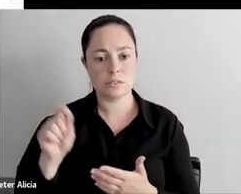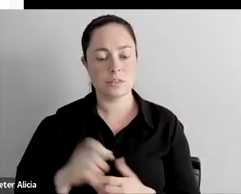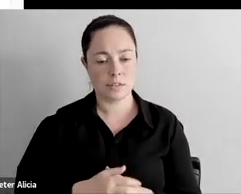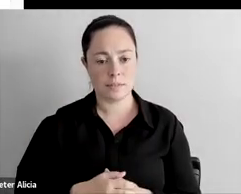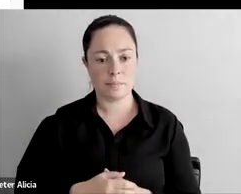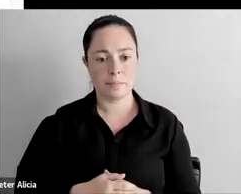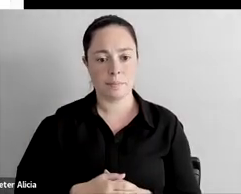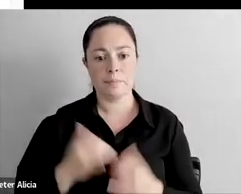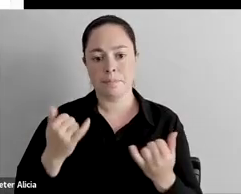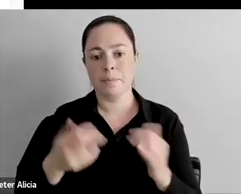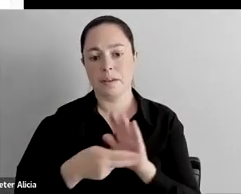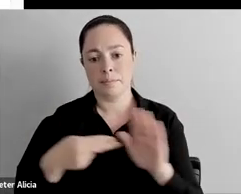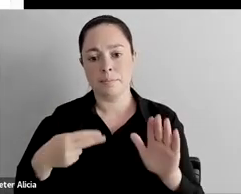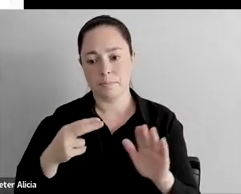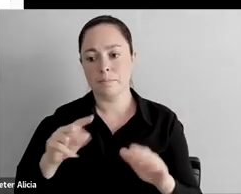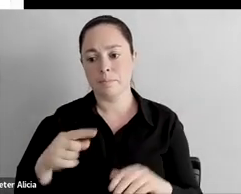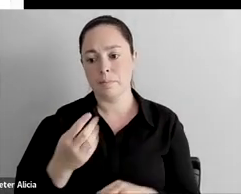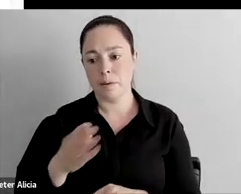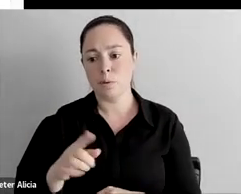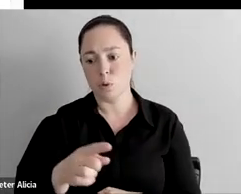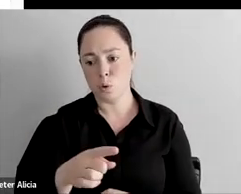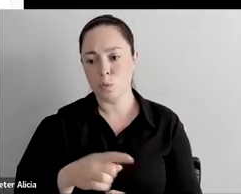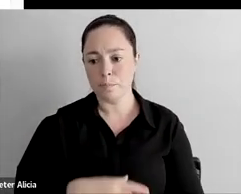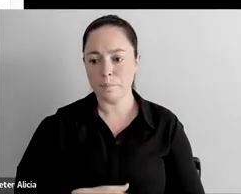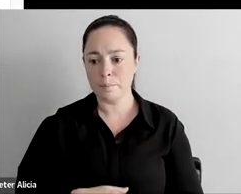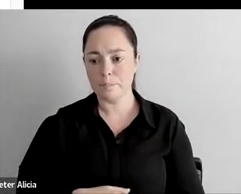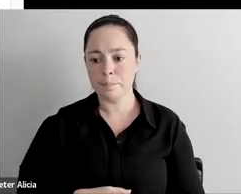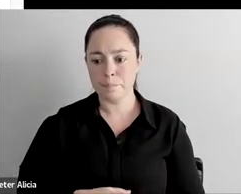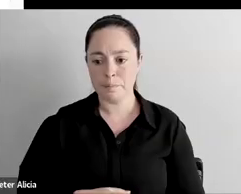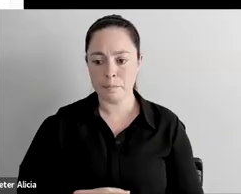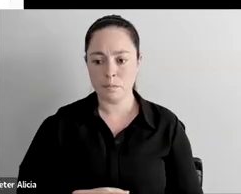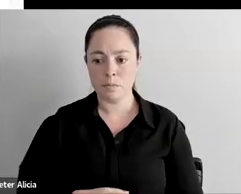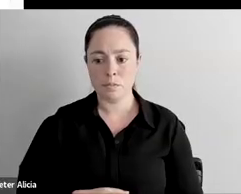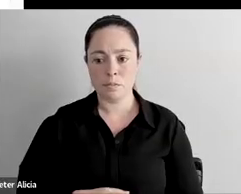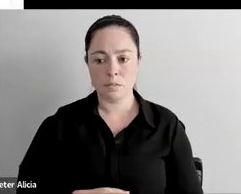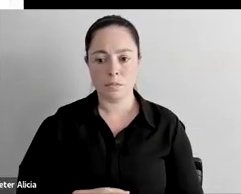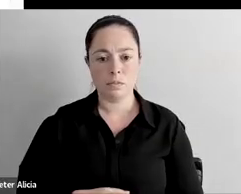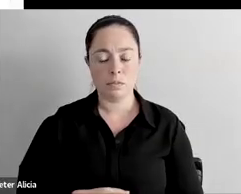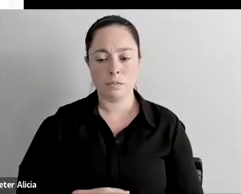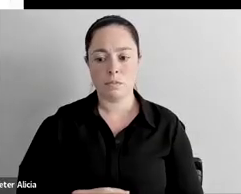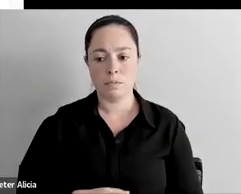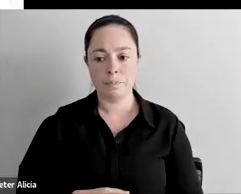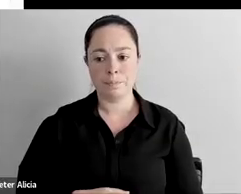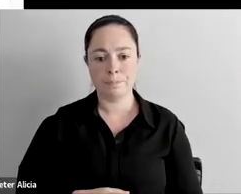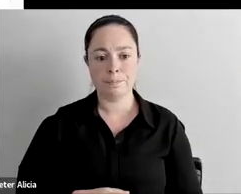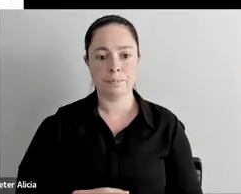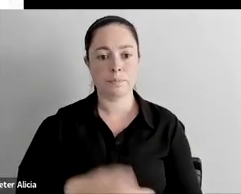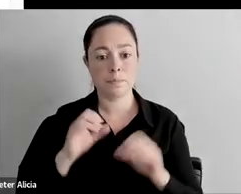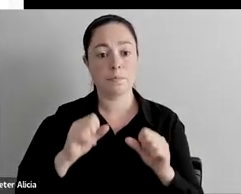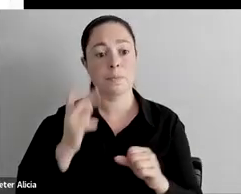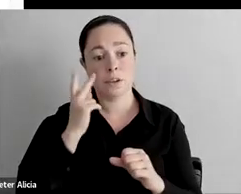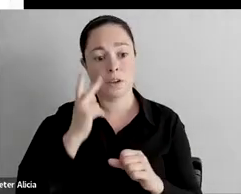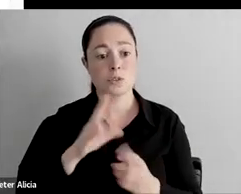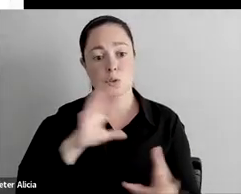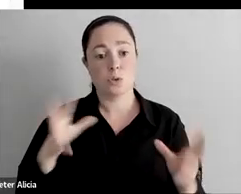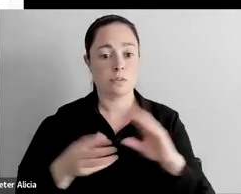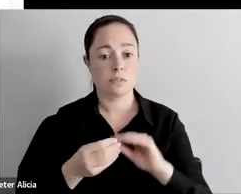Now Massachusetts will be the only state highlighted in Navy. We can see the total numbers here.